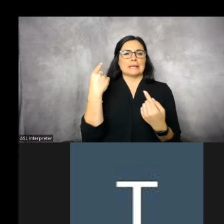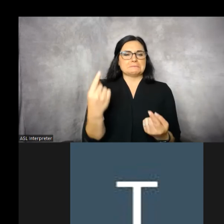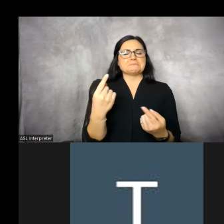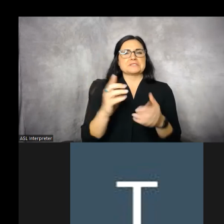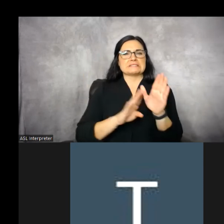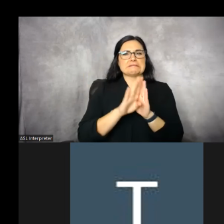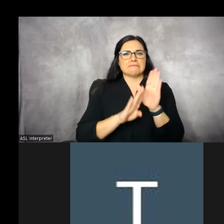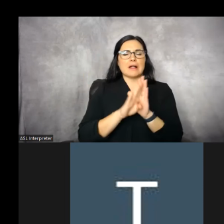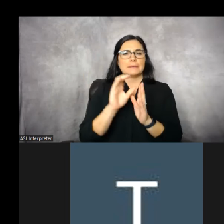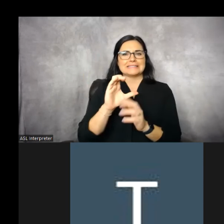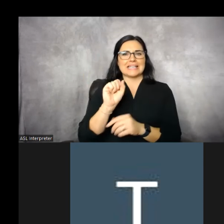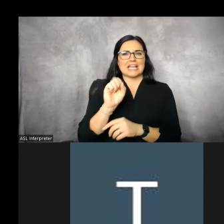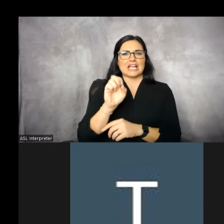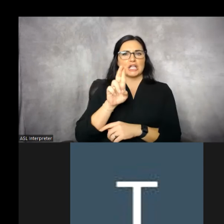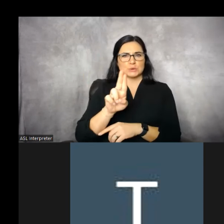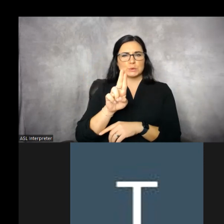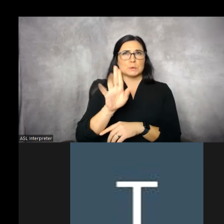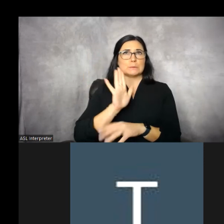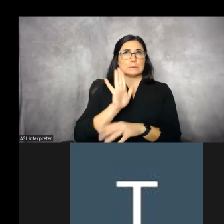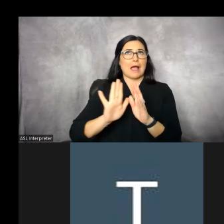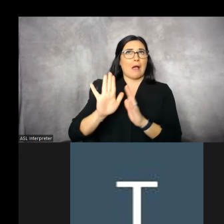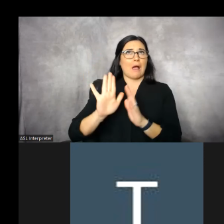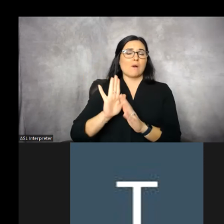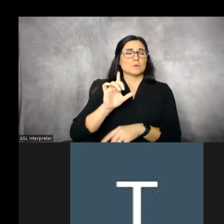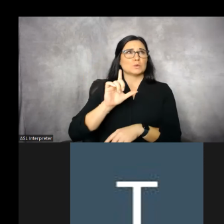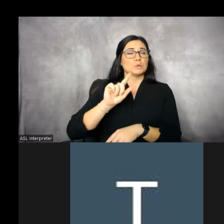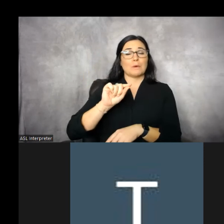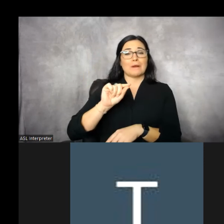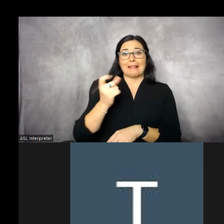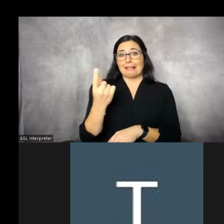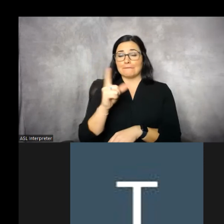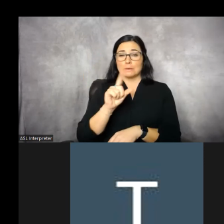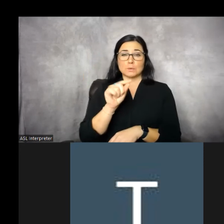in the CSU probably about 2011, 2012.